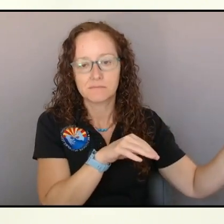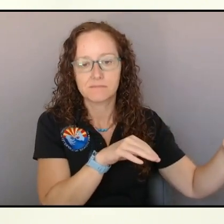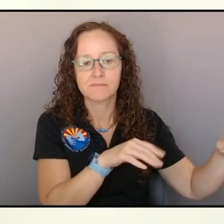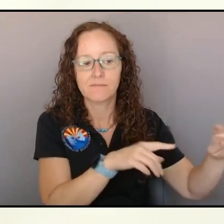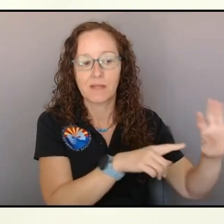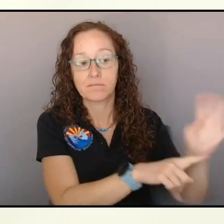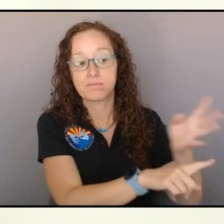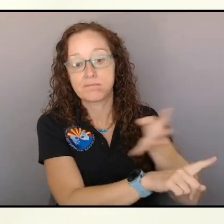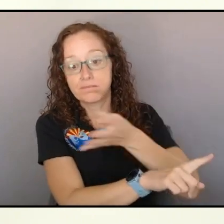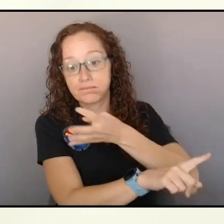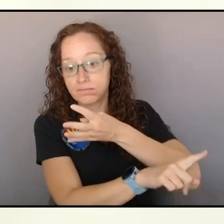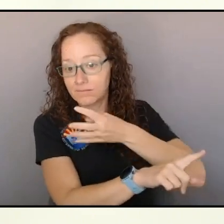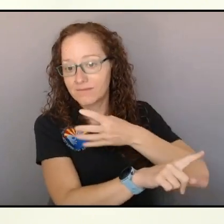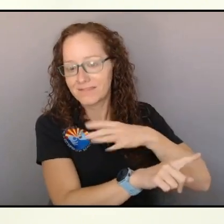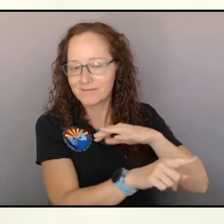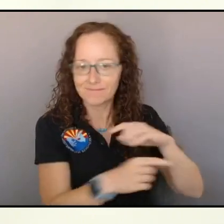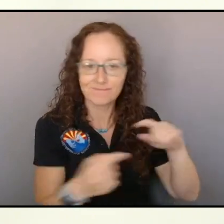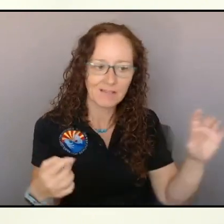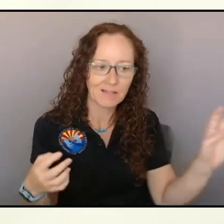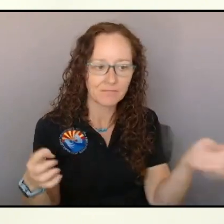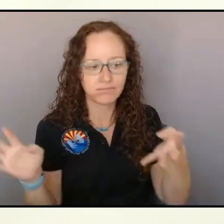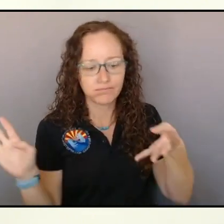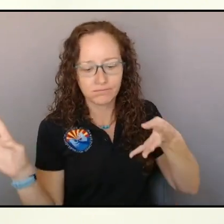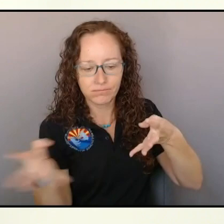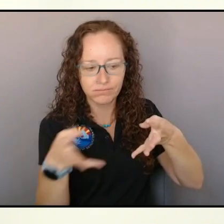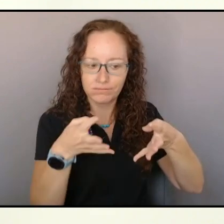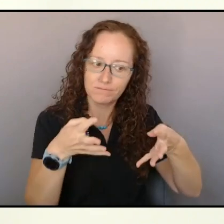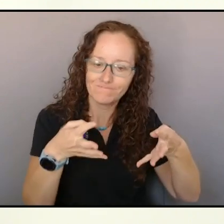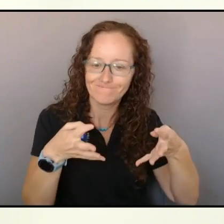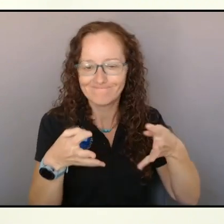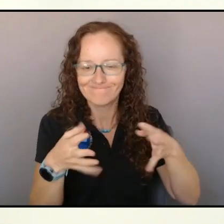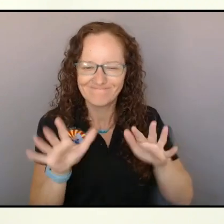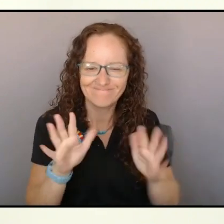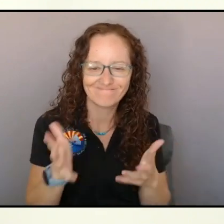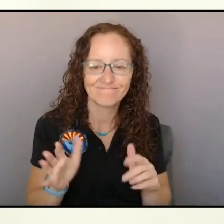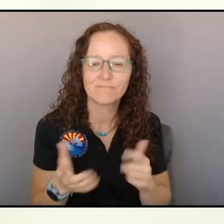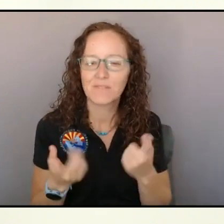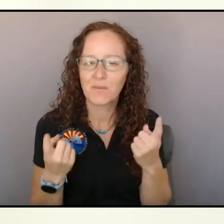day. And so you're going to end up with these winds wanting to